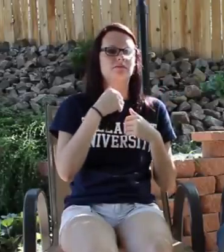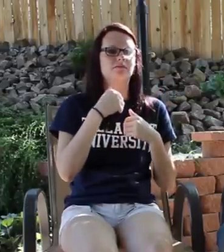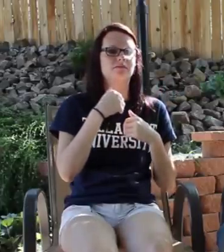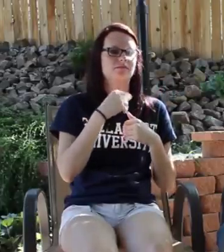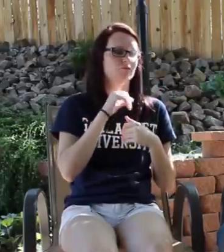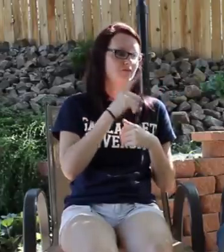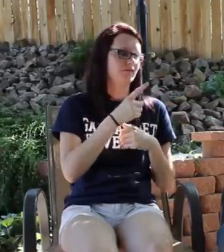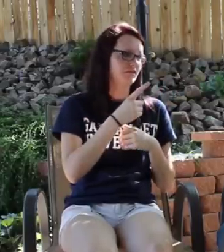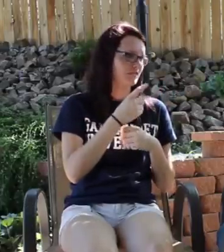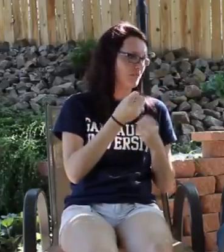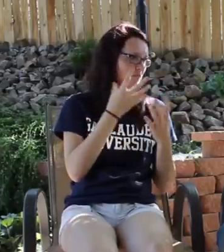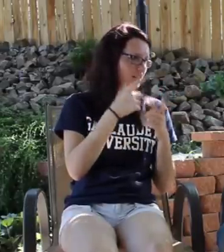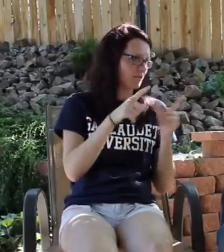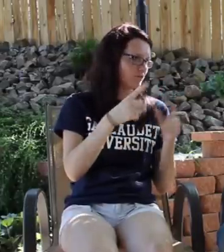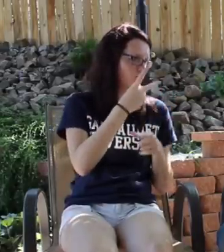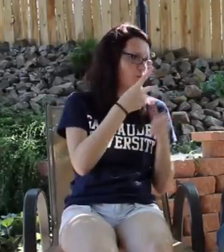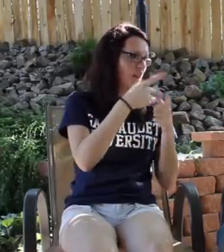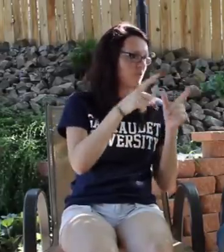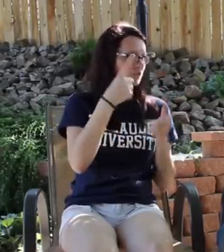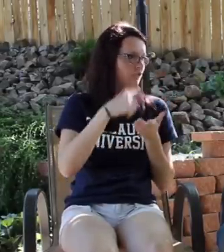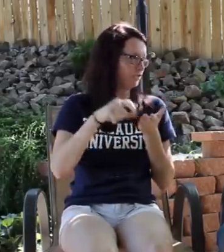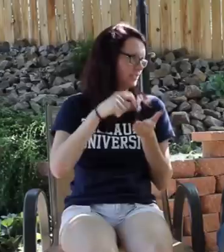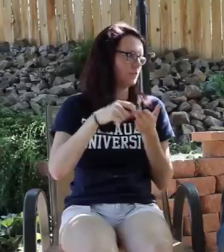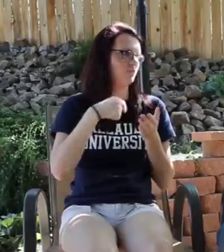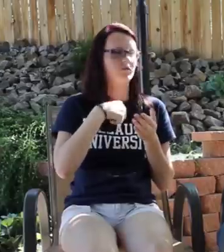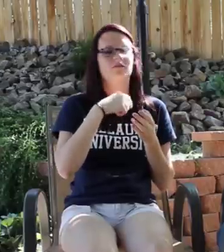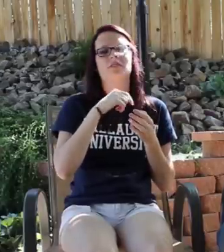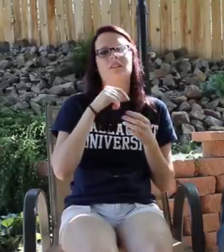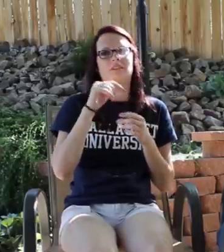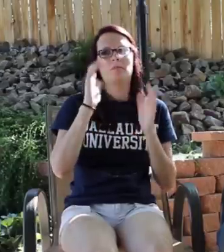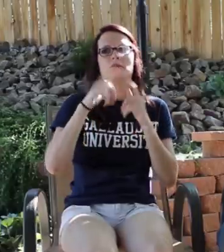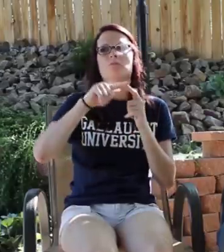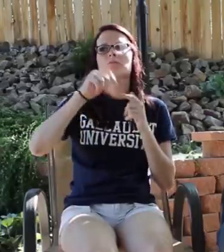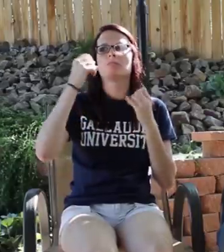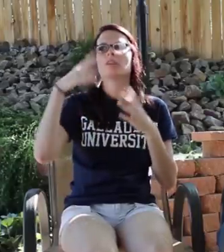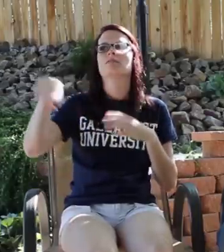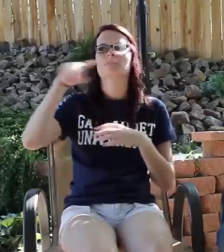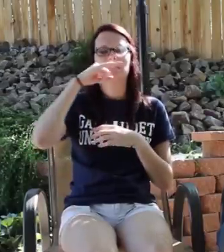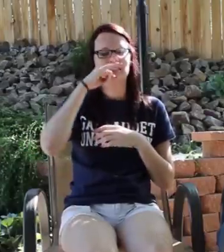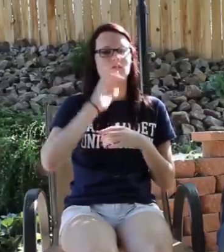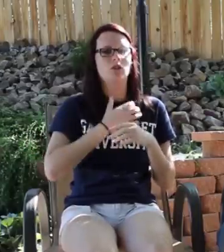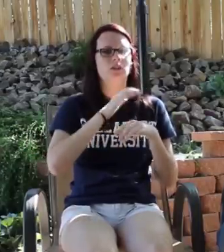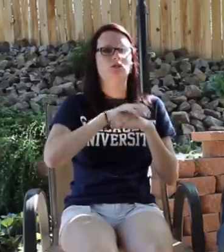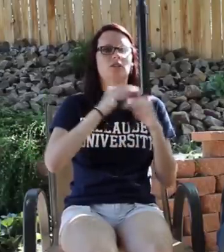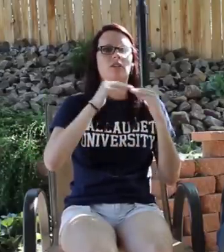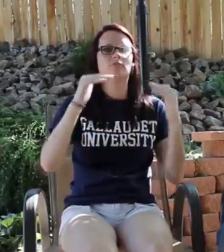Our parents can communicate with us and encouraged us to read and write, so we're bilingual.